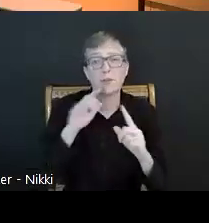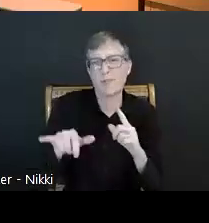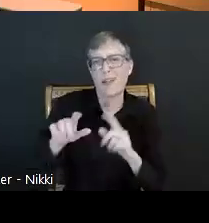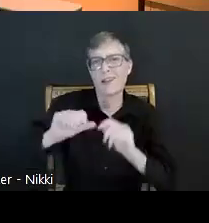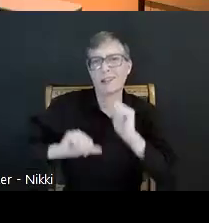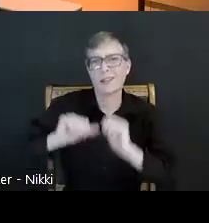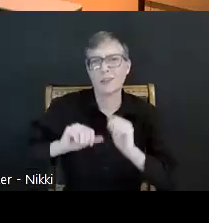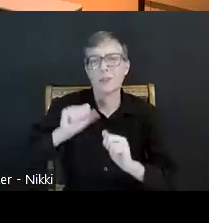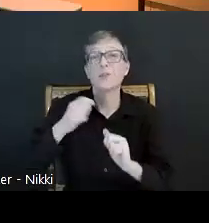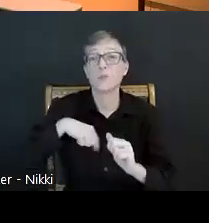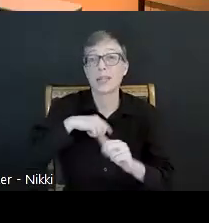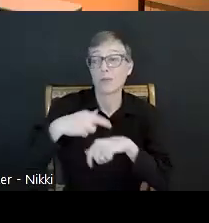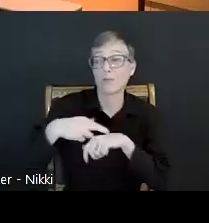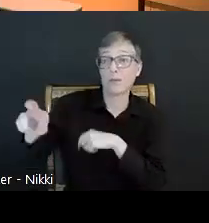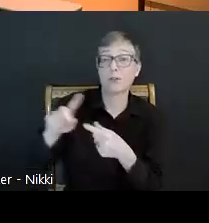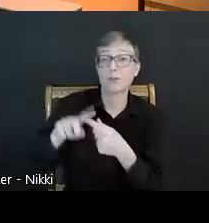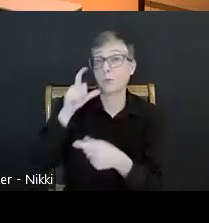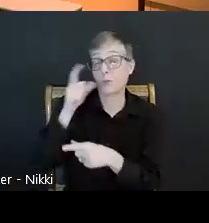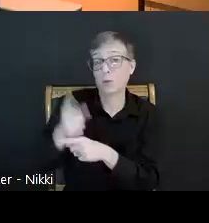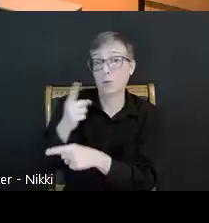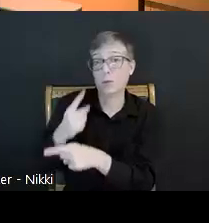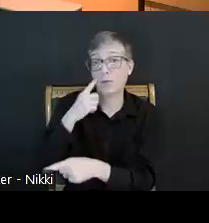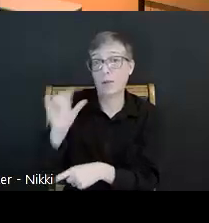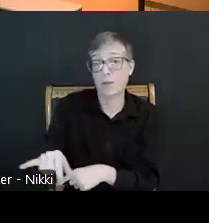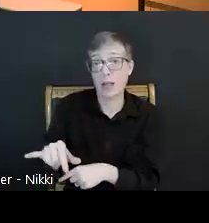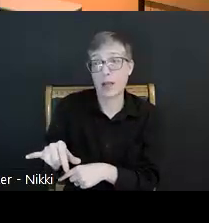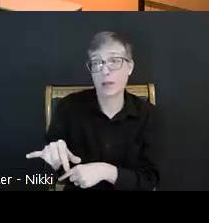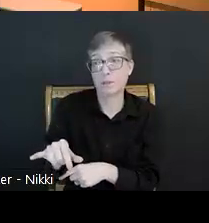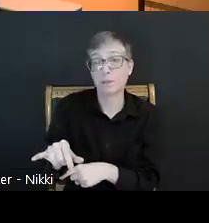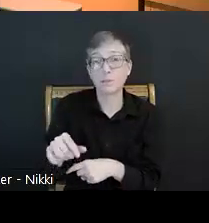that other times during the course of therapy as we get to know our individual clients and their